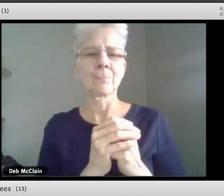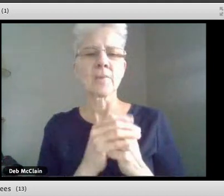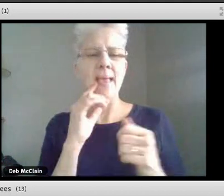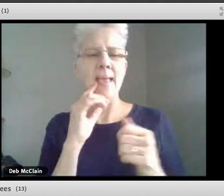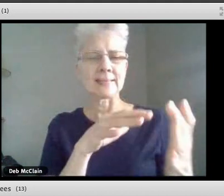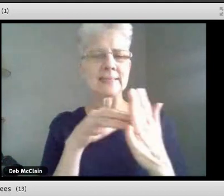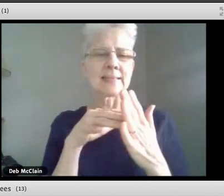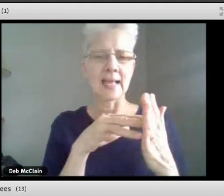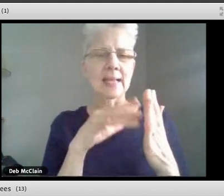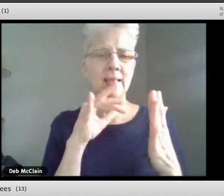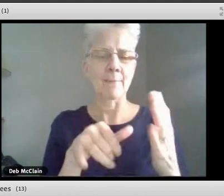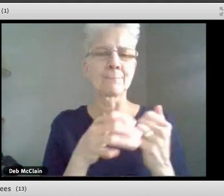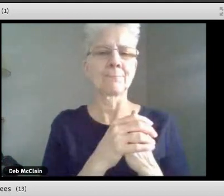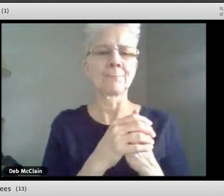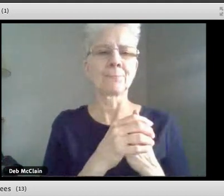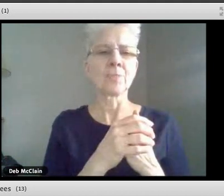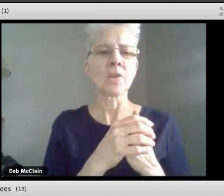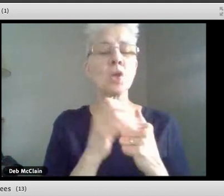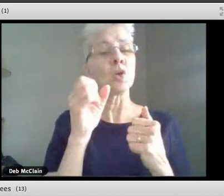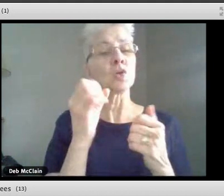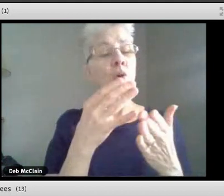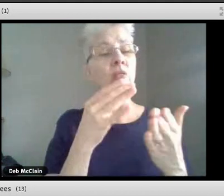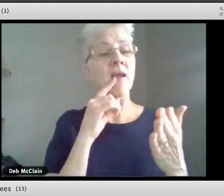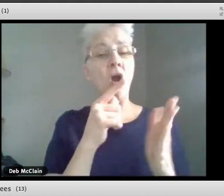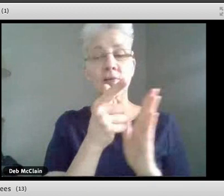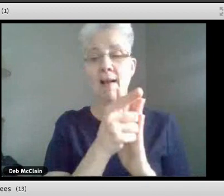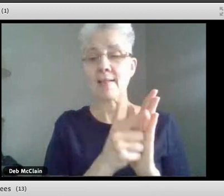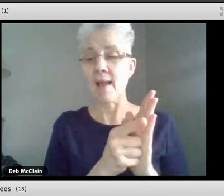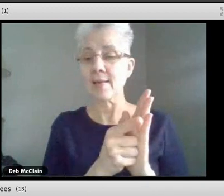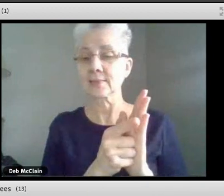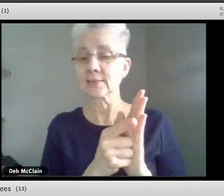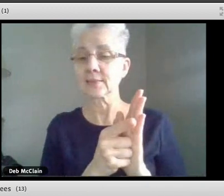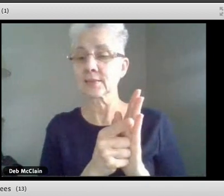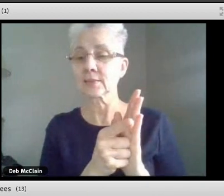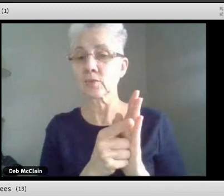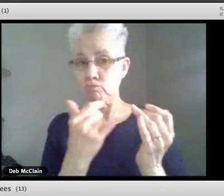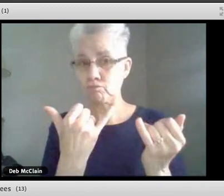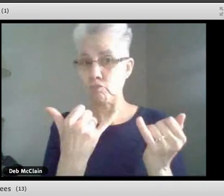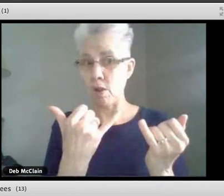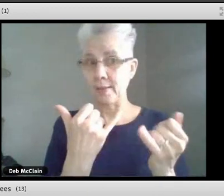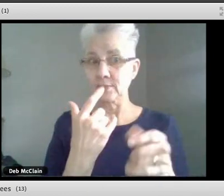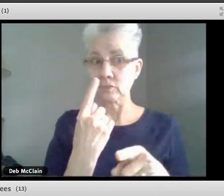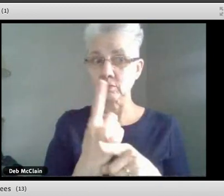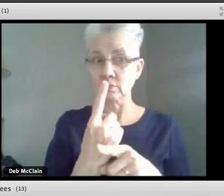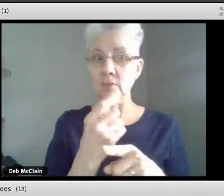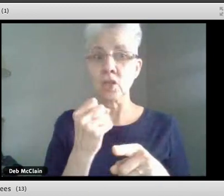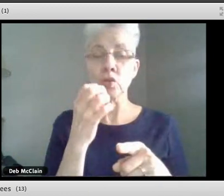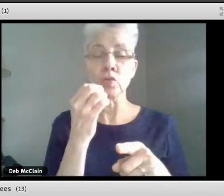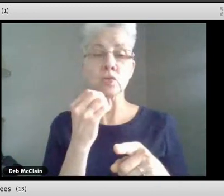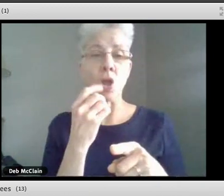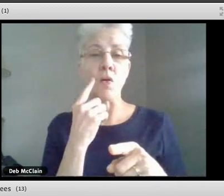So they're guidelines, right? Like they say in "Pirates of the Caribbean," "They're guidelines,"